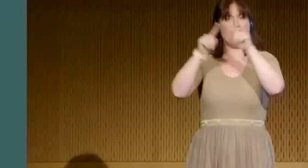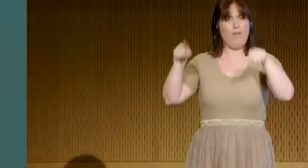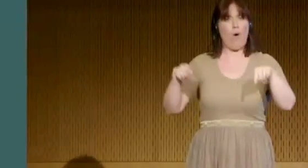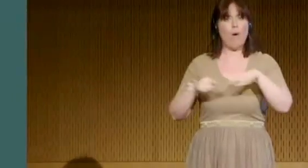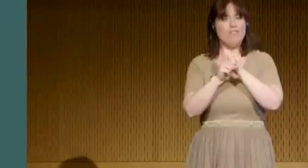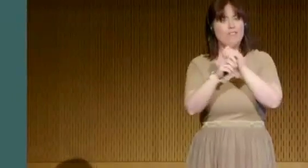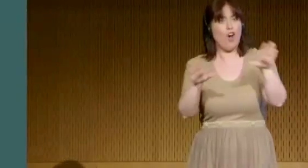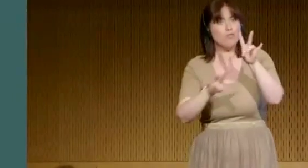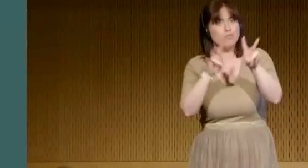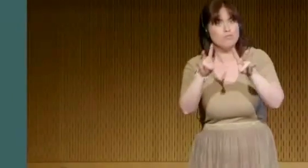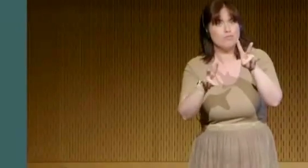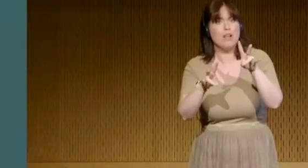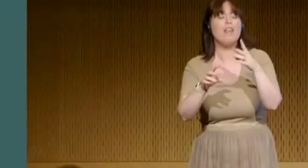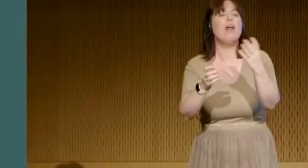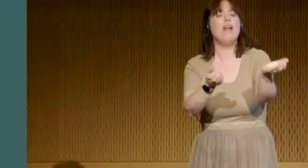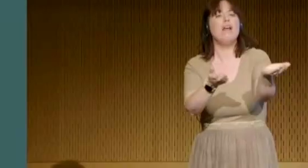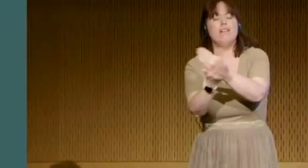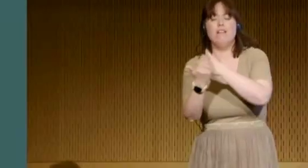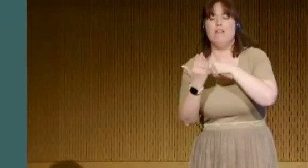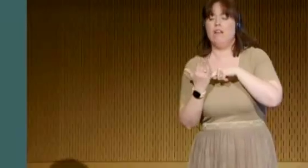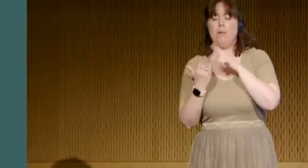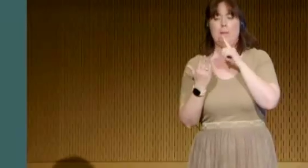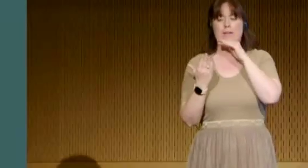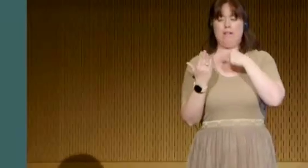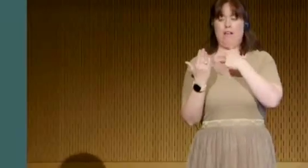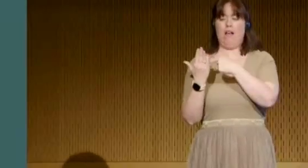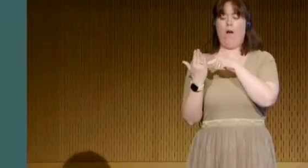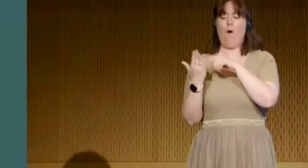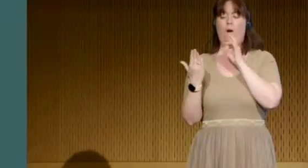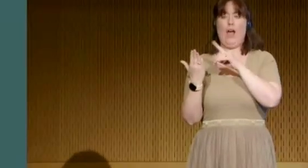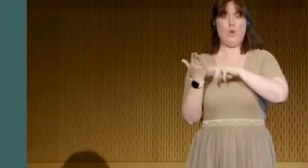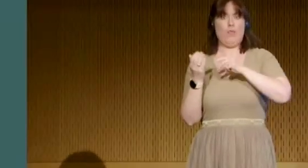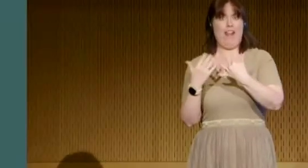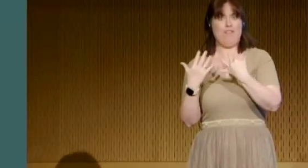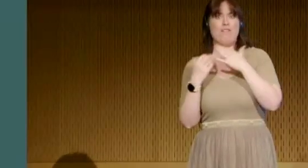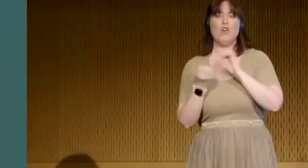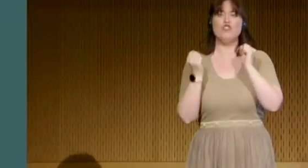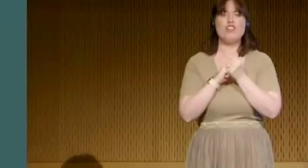to do then was actually change my resources so that when students were coming in, they would see